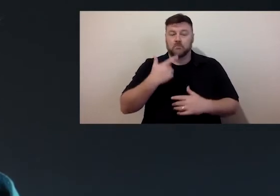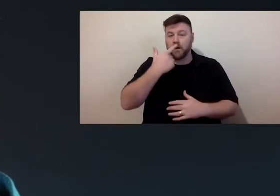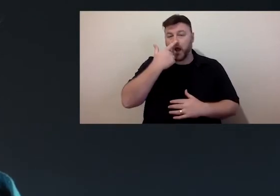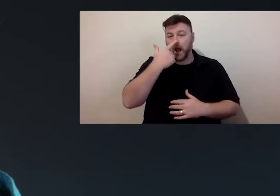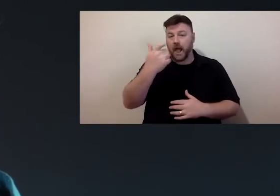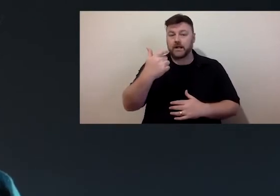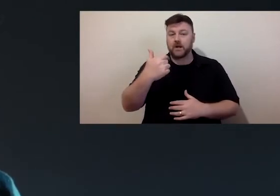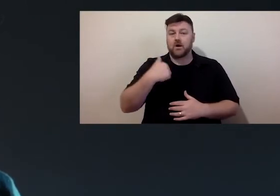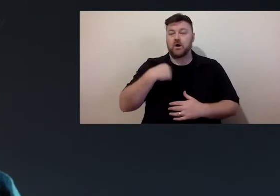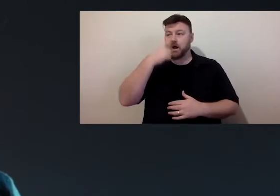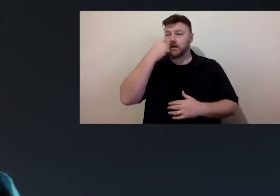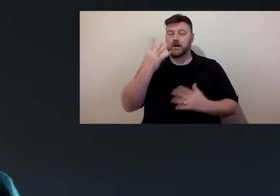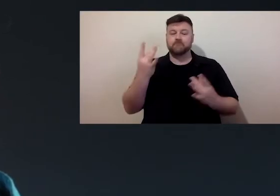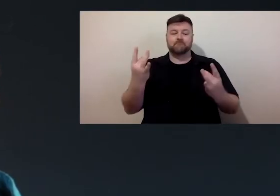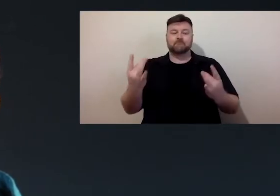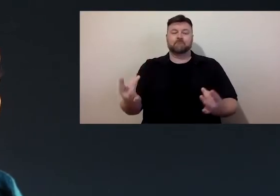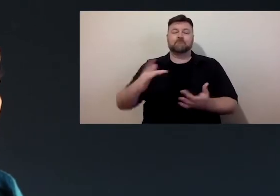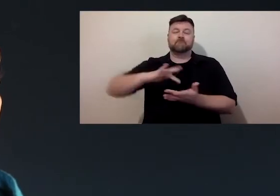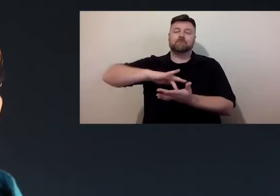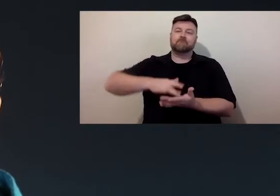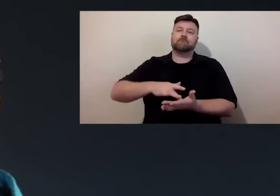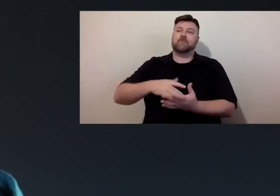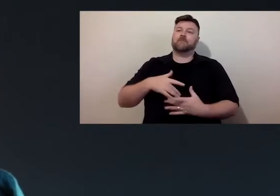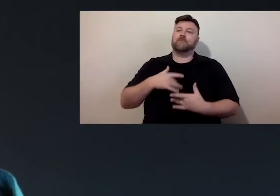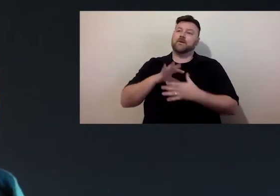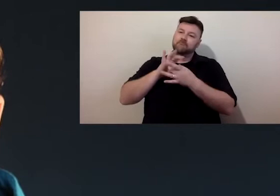there with collaborative projects currently going on in the